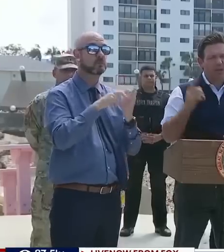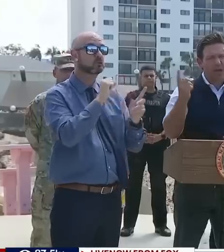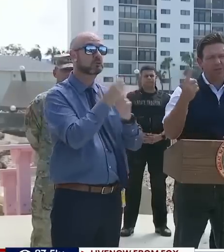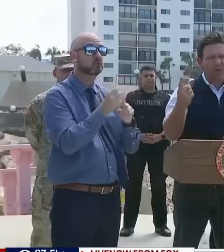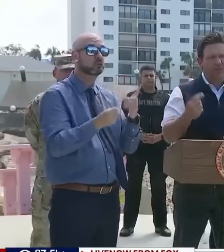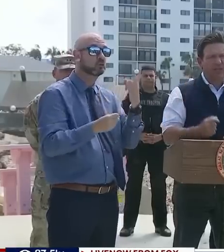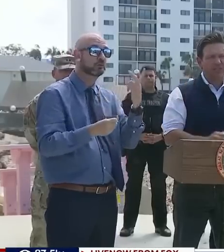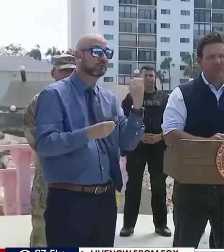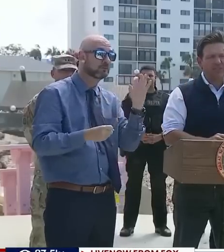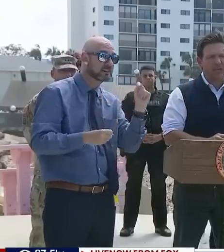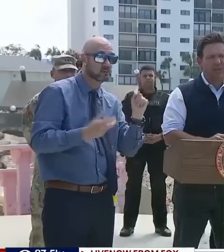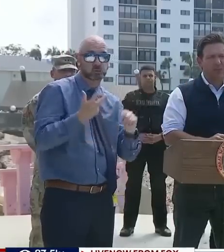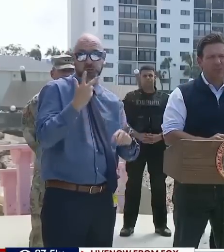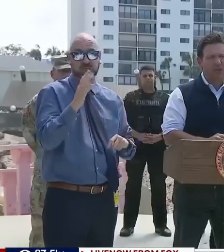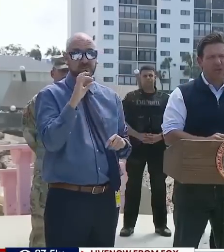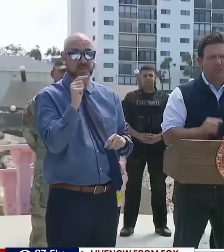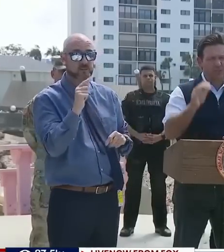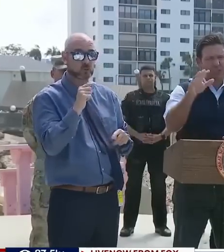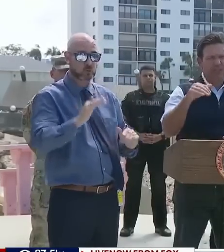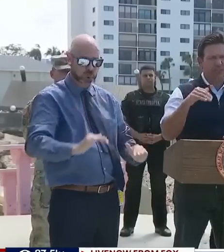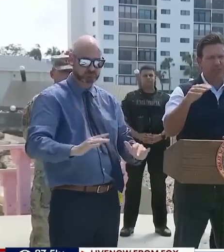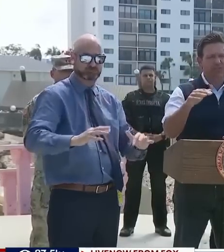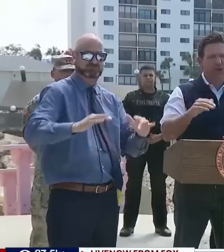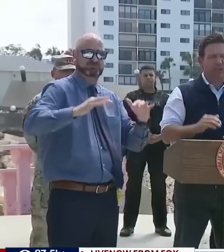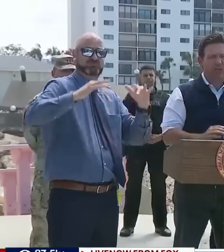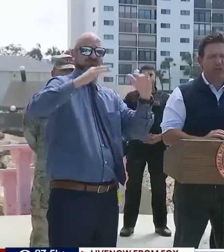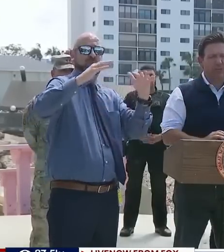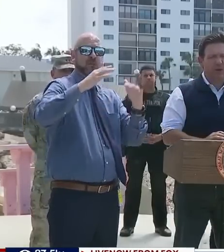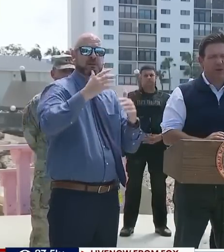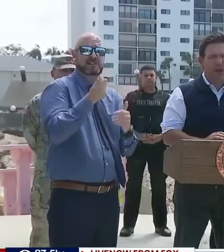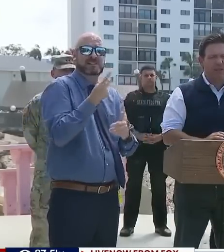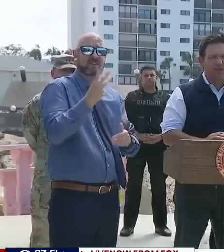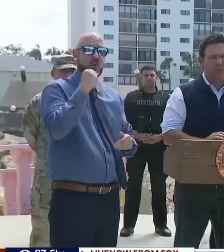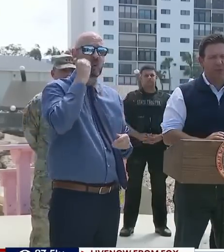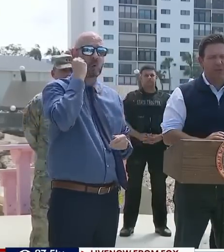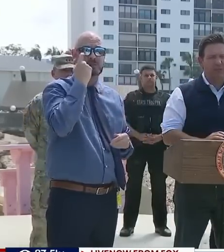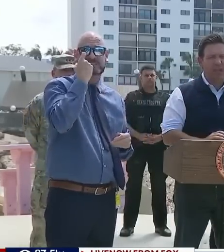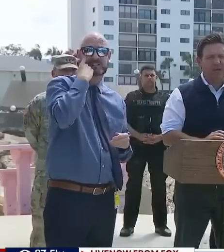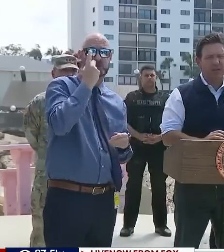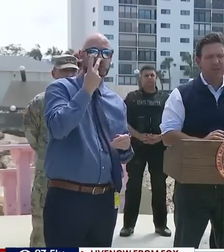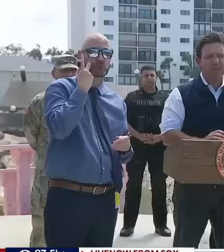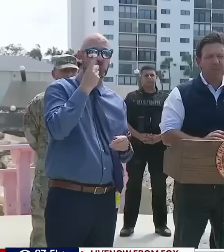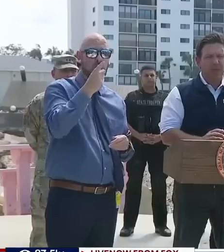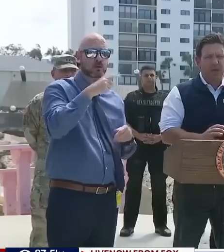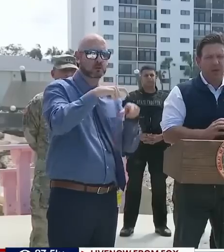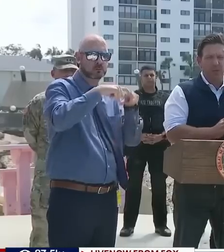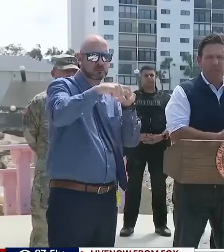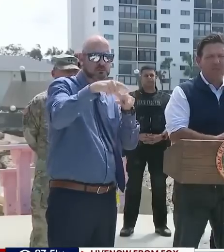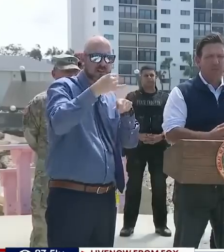um, inside my uh, and since it's a couple right up to the door knob on a lot of the